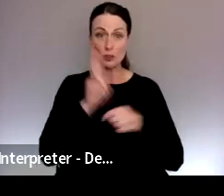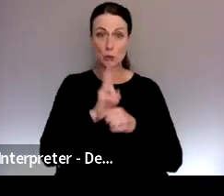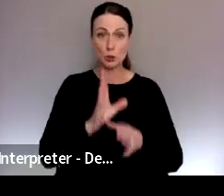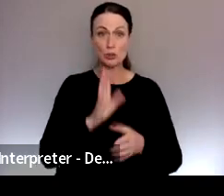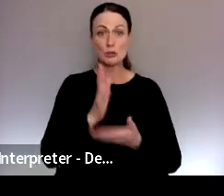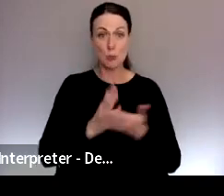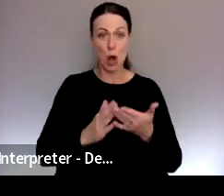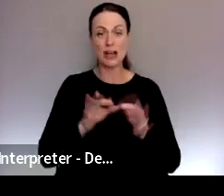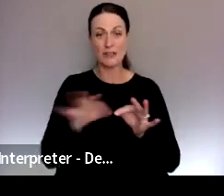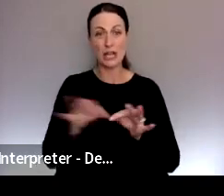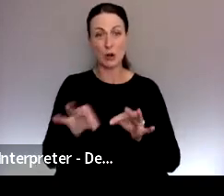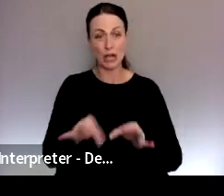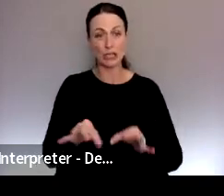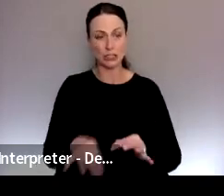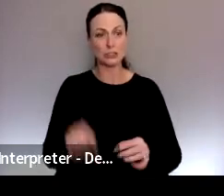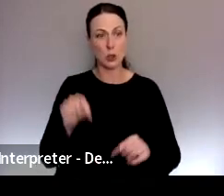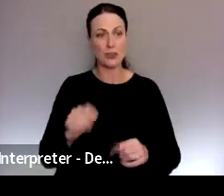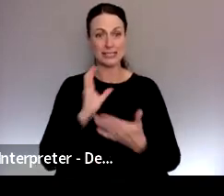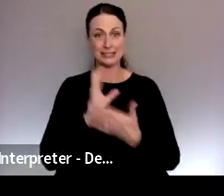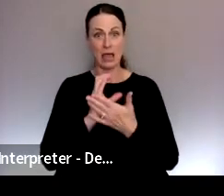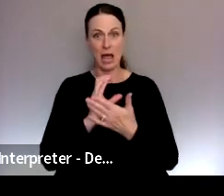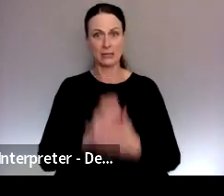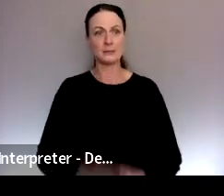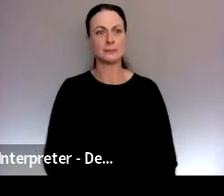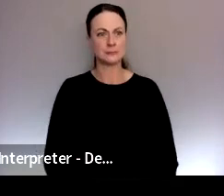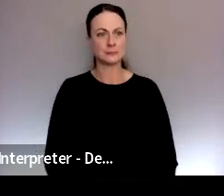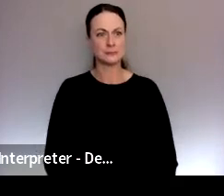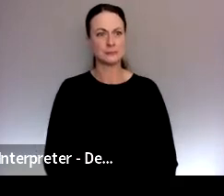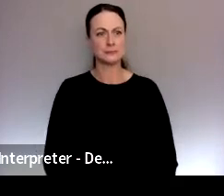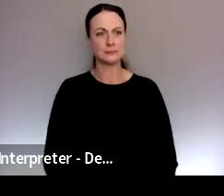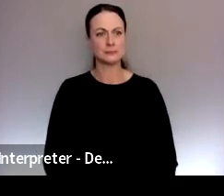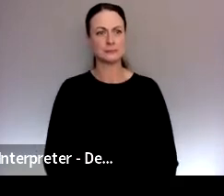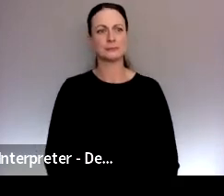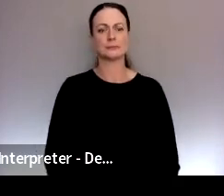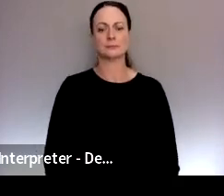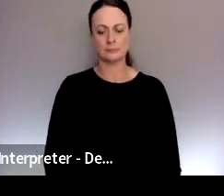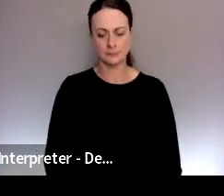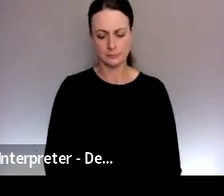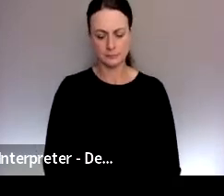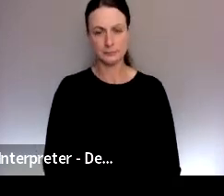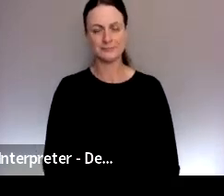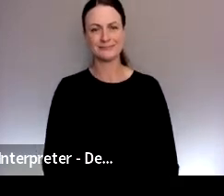as part of the narration. So, this slide... Excuse me I jumped.